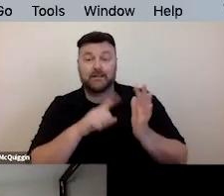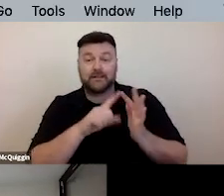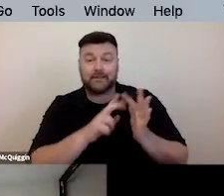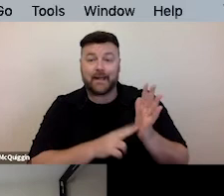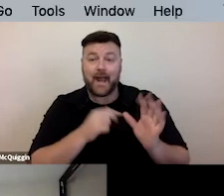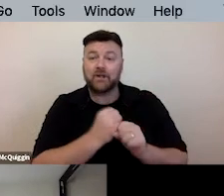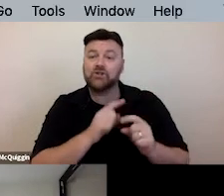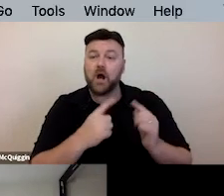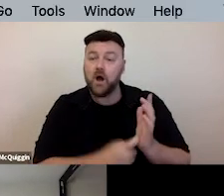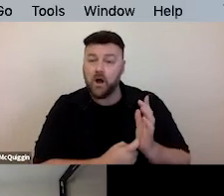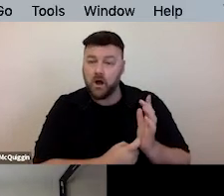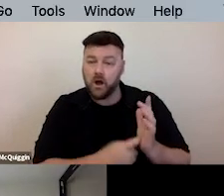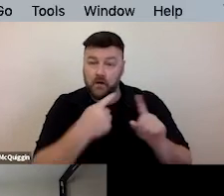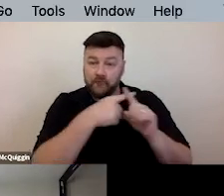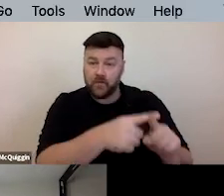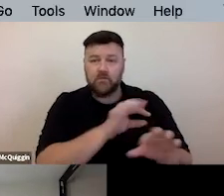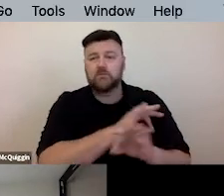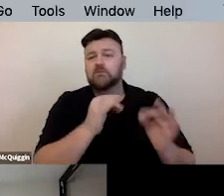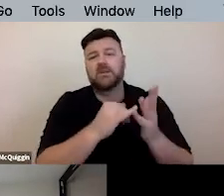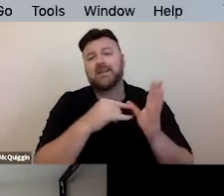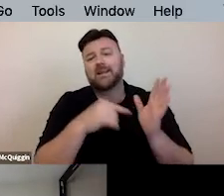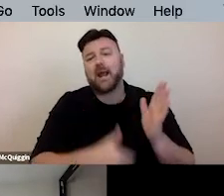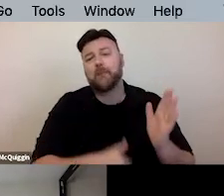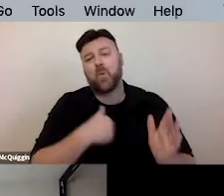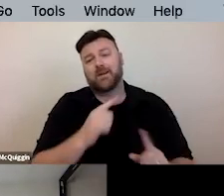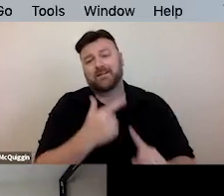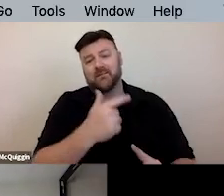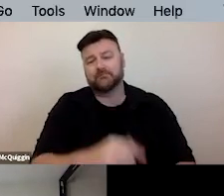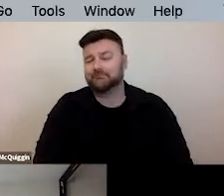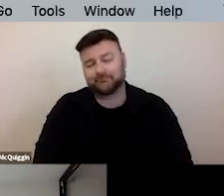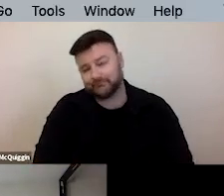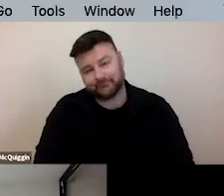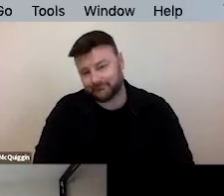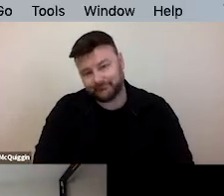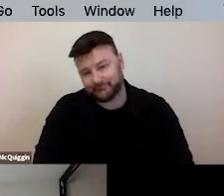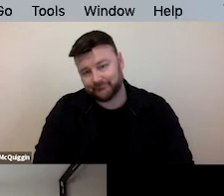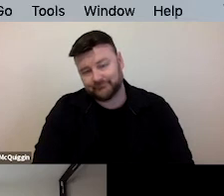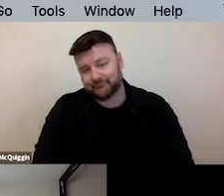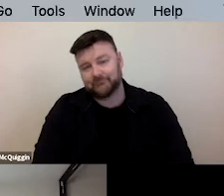up on a Saturday morning at 7:00am. If I'm lucky, they're getting home at that time!